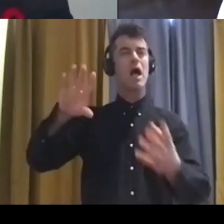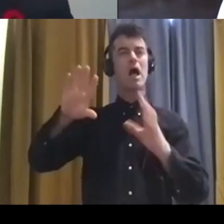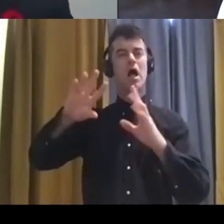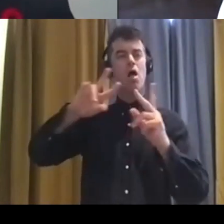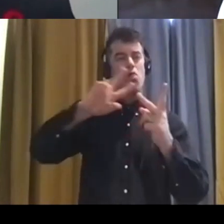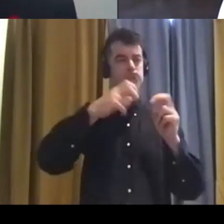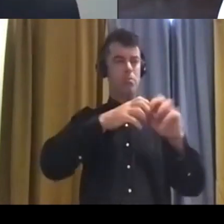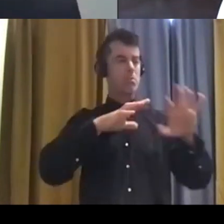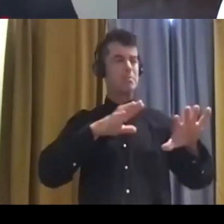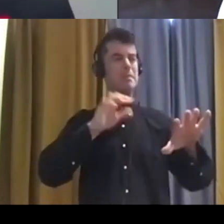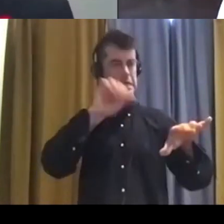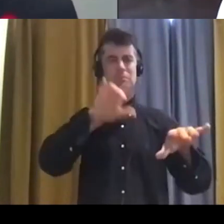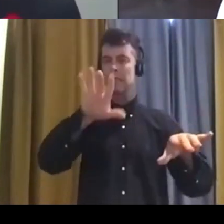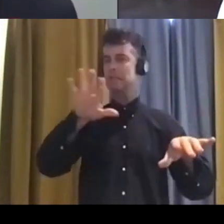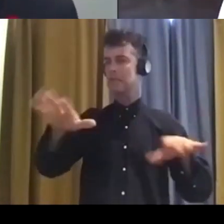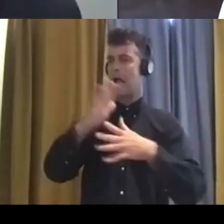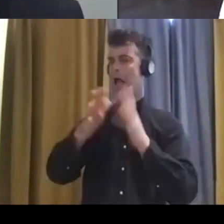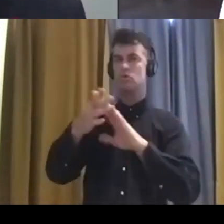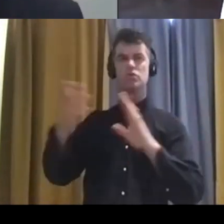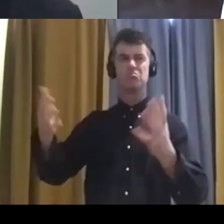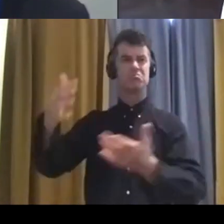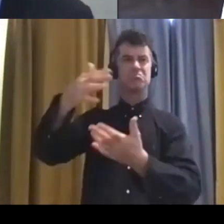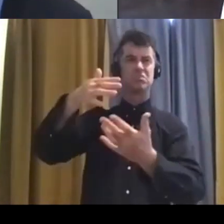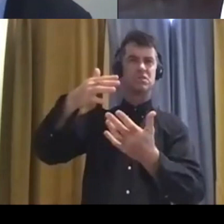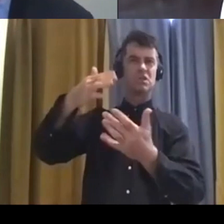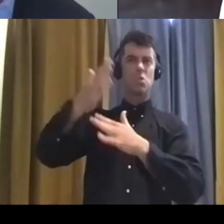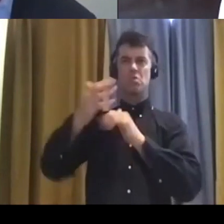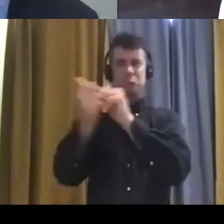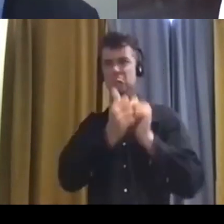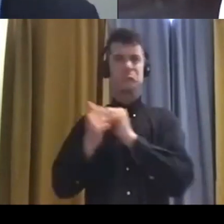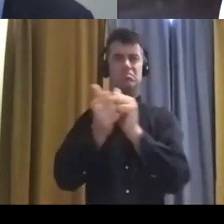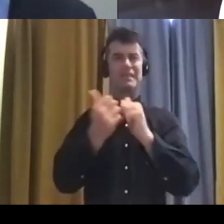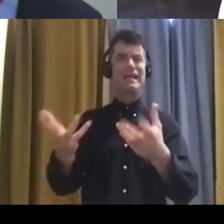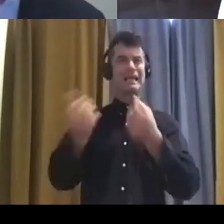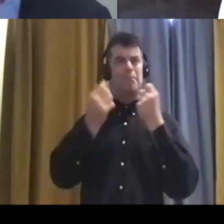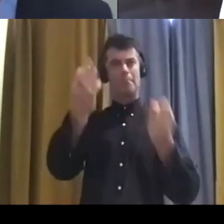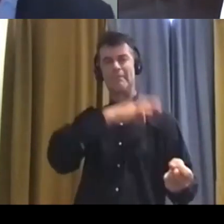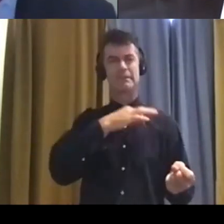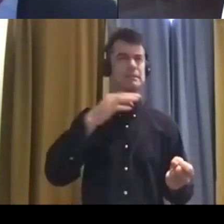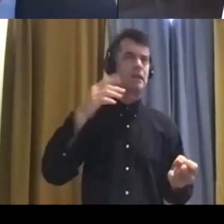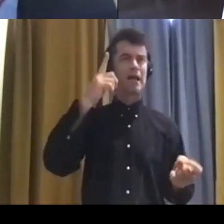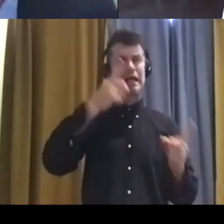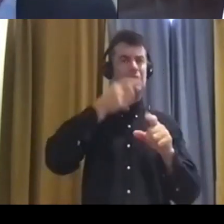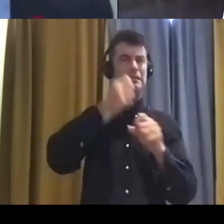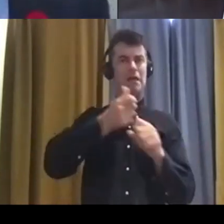also how to kind of leverage and get benefits and I guess an example I'm thinking of is